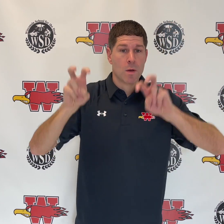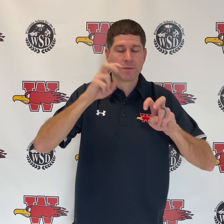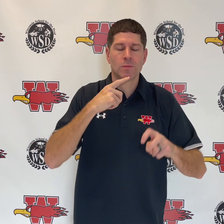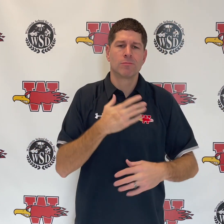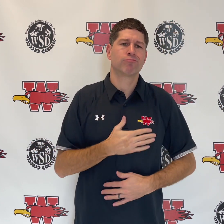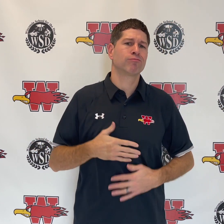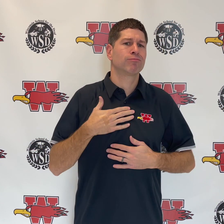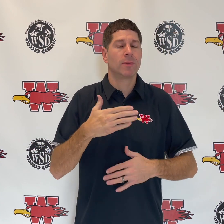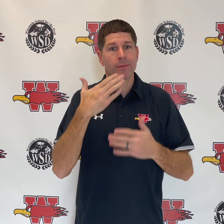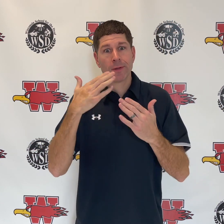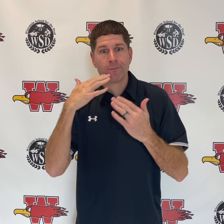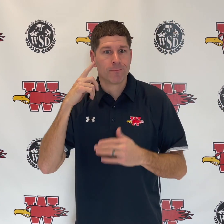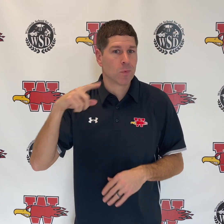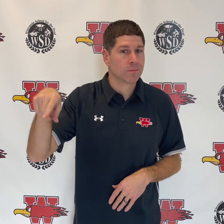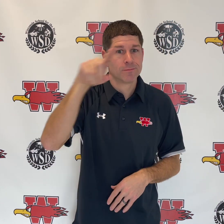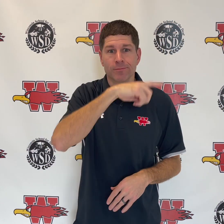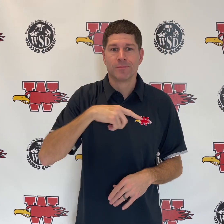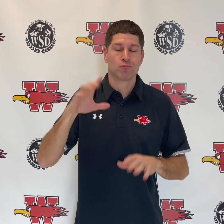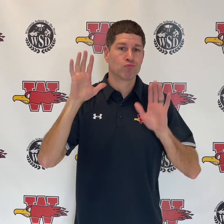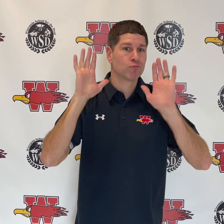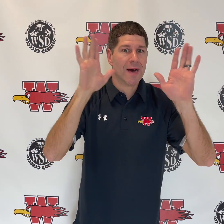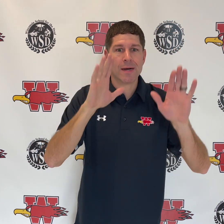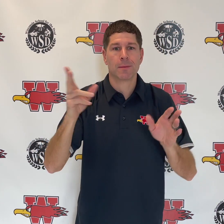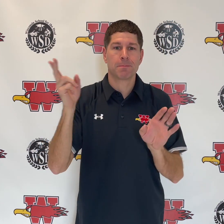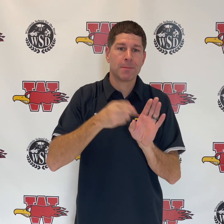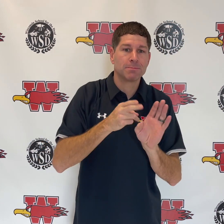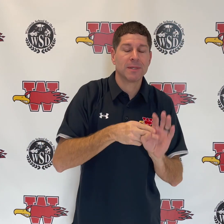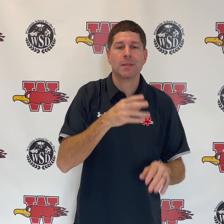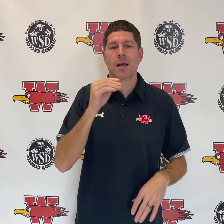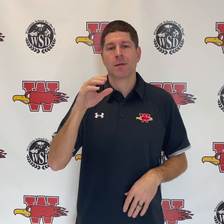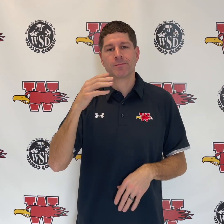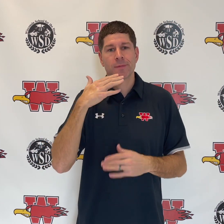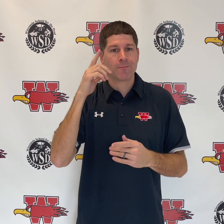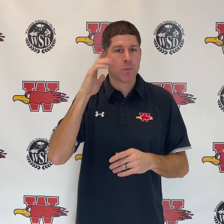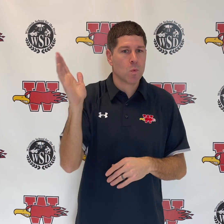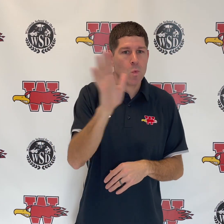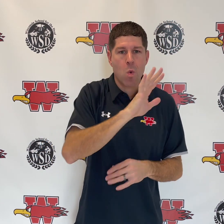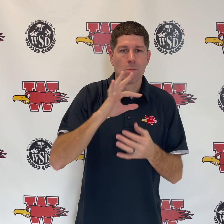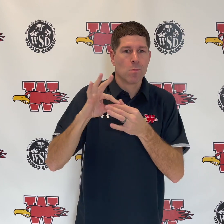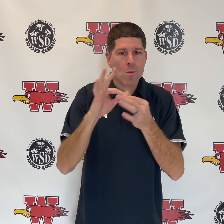would like to extend my thanks to all of you for your participation and your cooperation in order